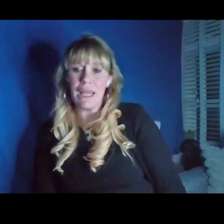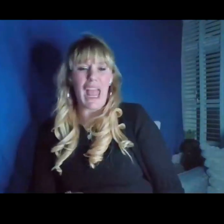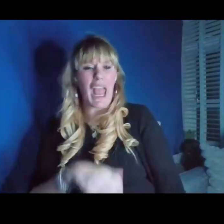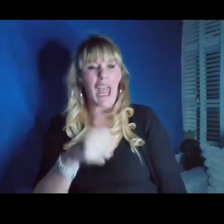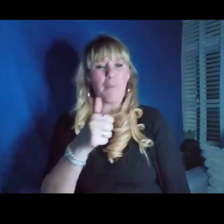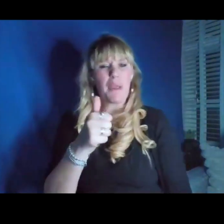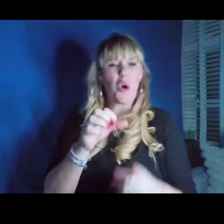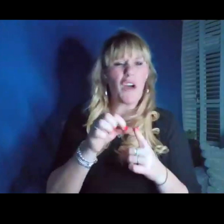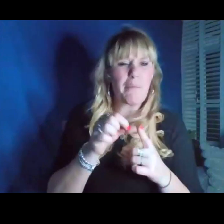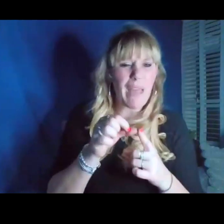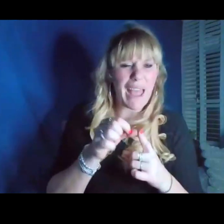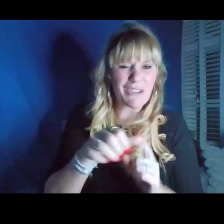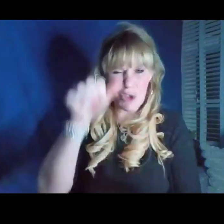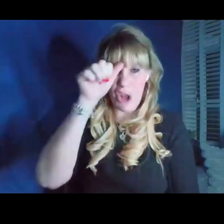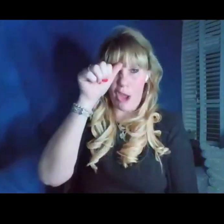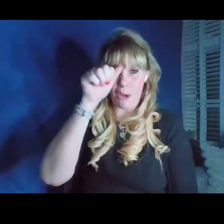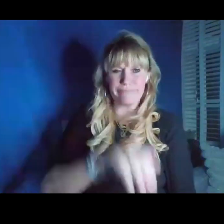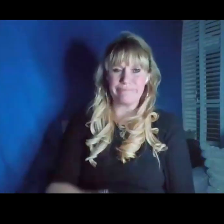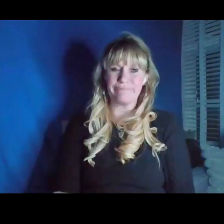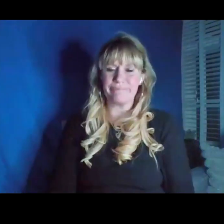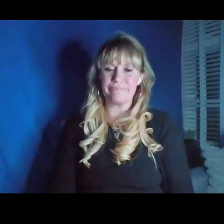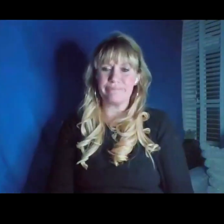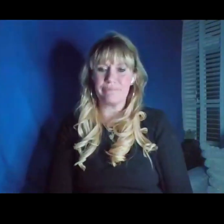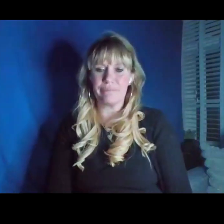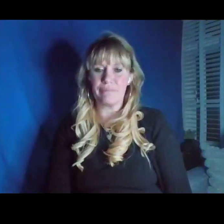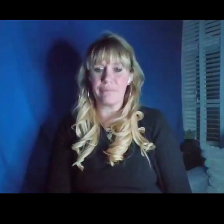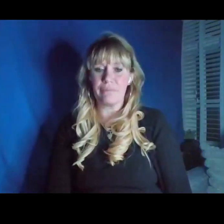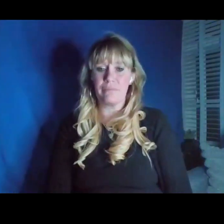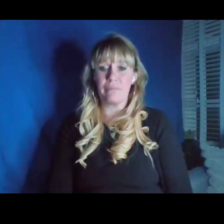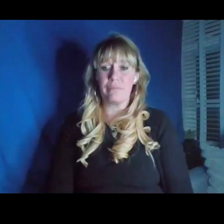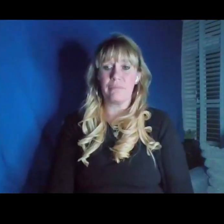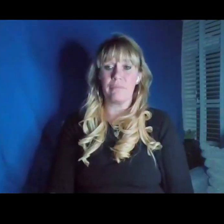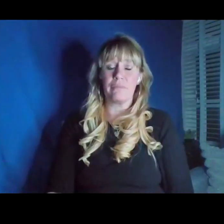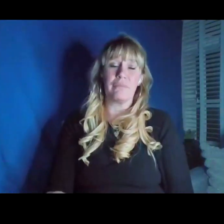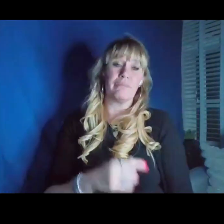Another person who is sadly no longer with us,